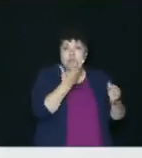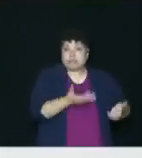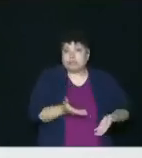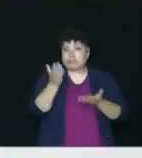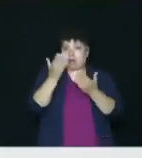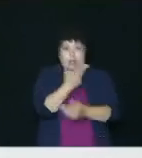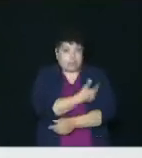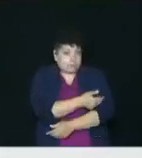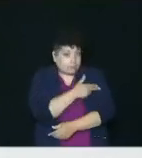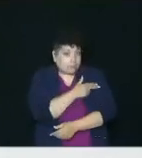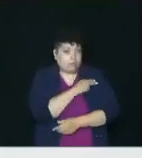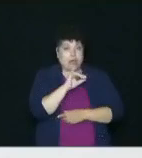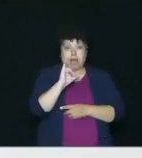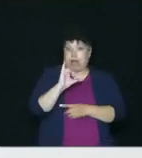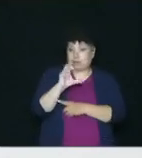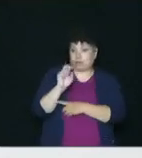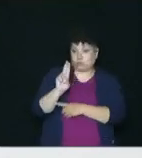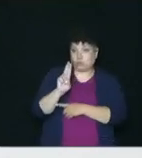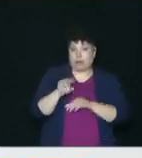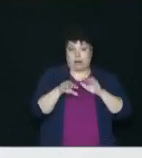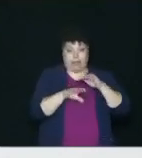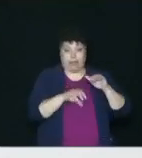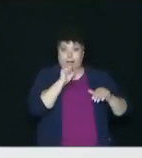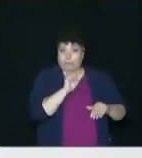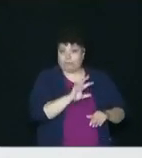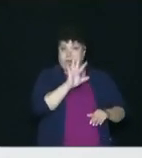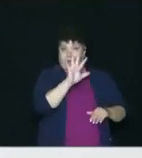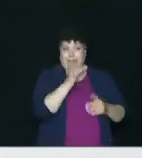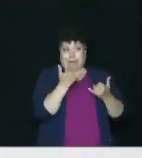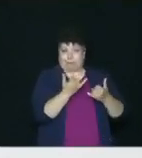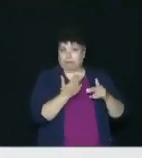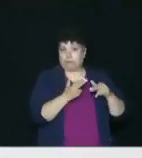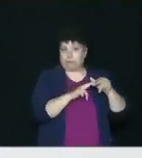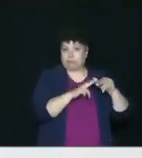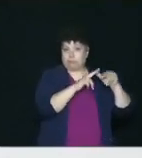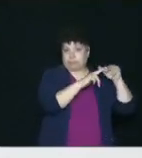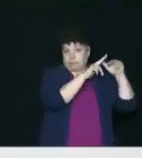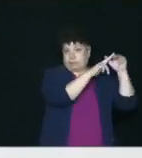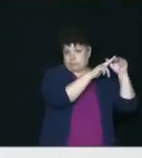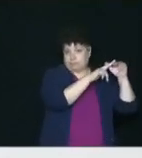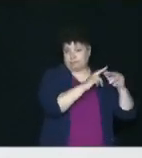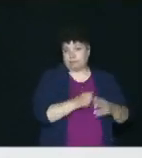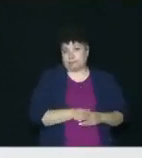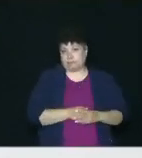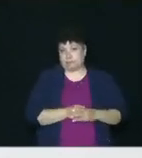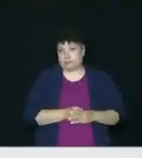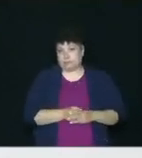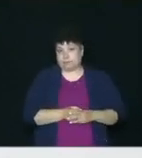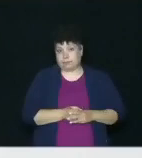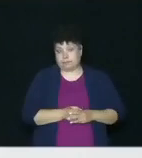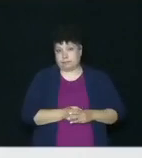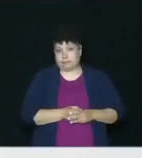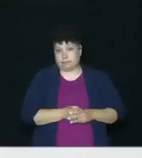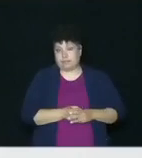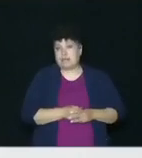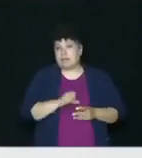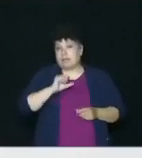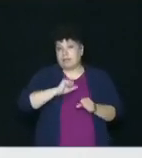SINCE OMICRON BECAME THE DOMINANT VARIANTS, MORE CHILDREN HAVE BEEN INFECTED AND THE NUMBER OF HOSPITALIZATIONS AND